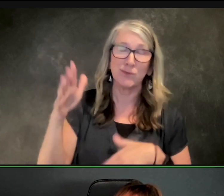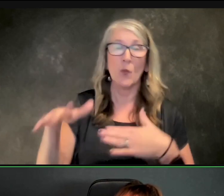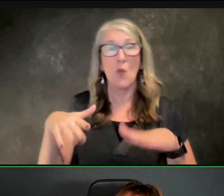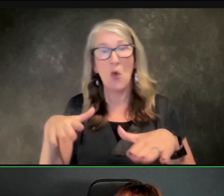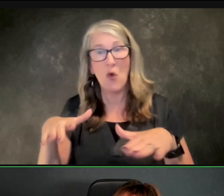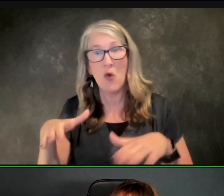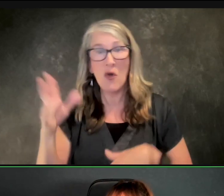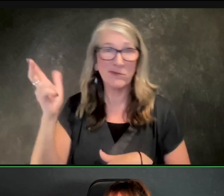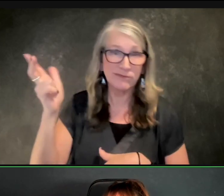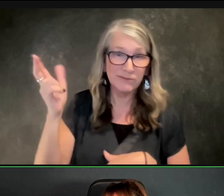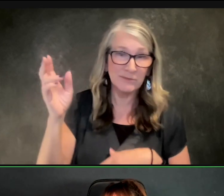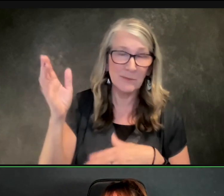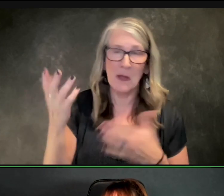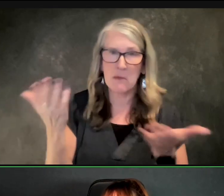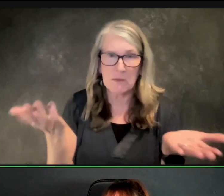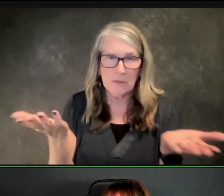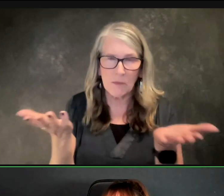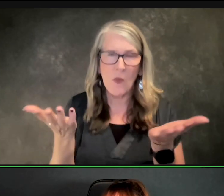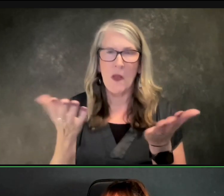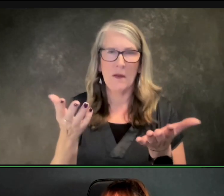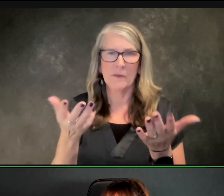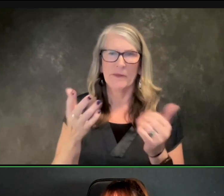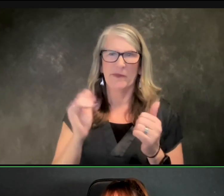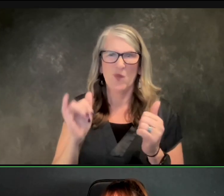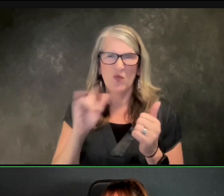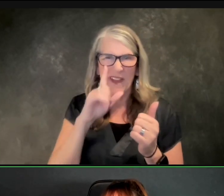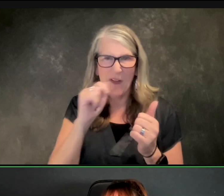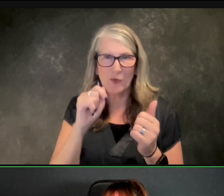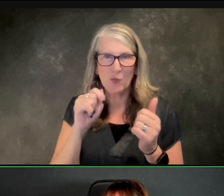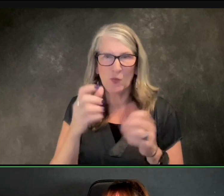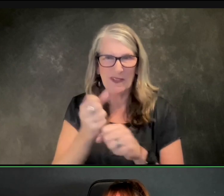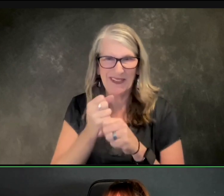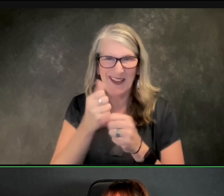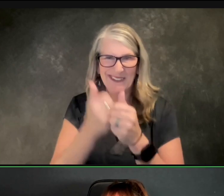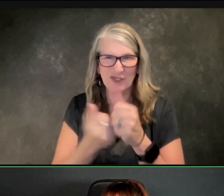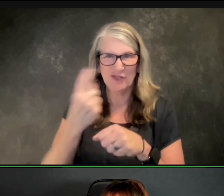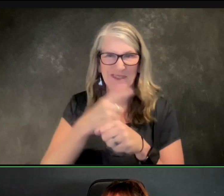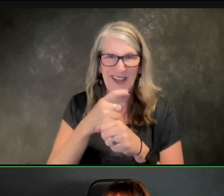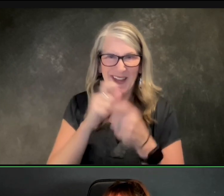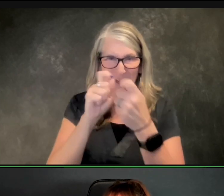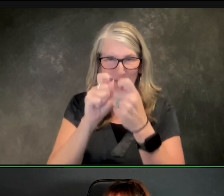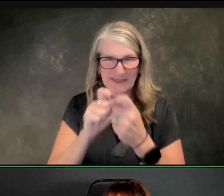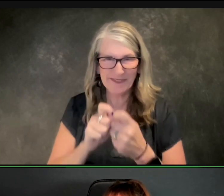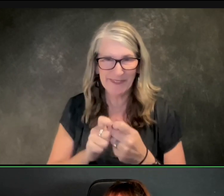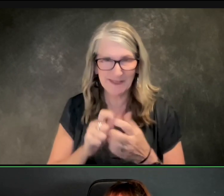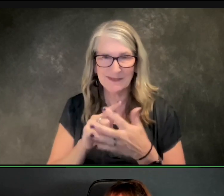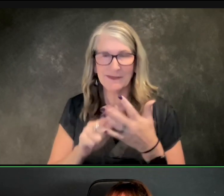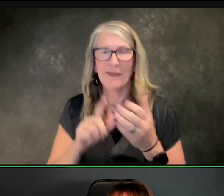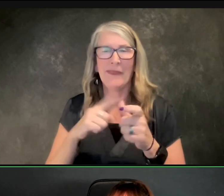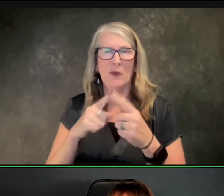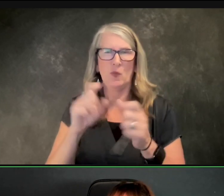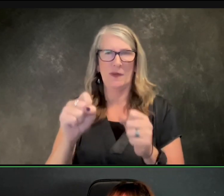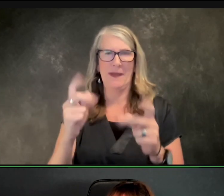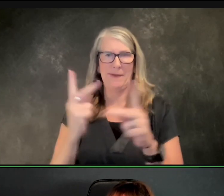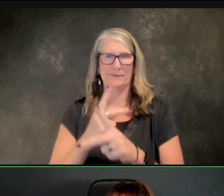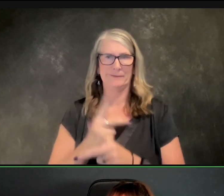and then be in the field in the afternoon. Will there be walking tours that require a lot of walking?